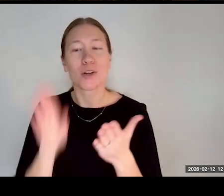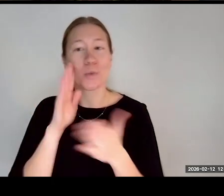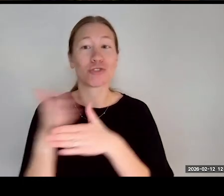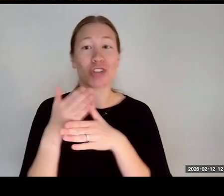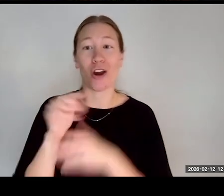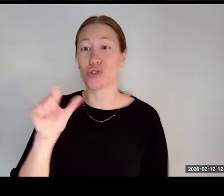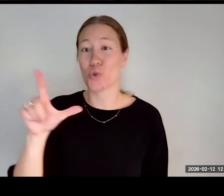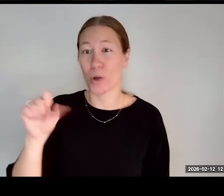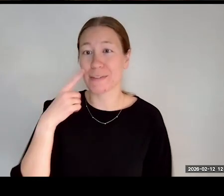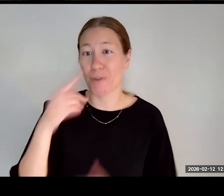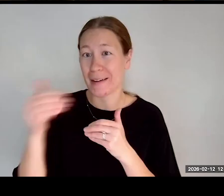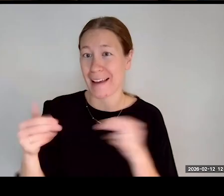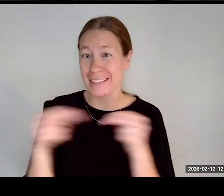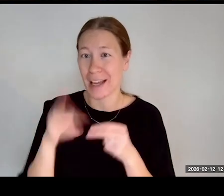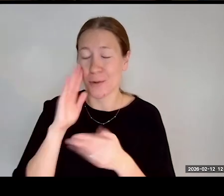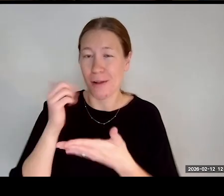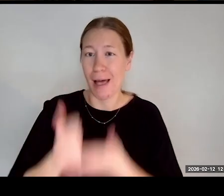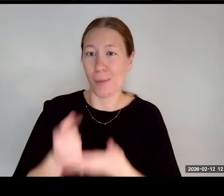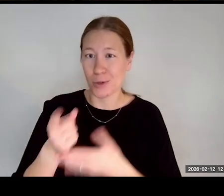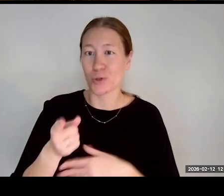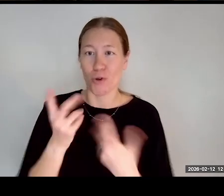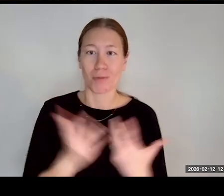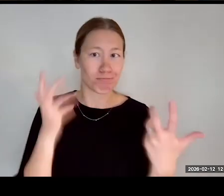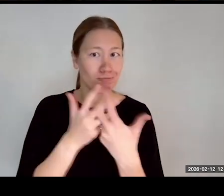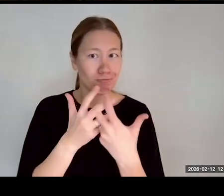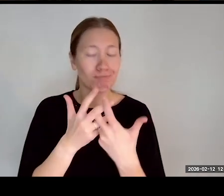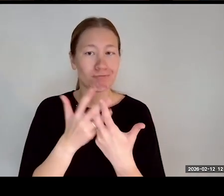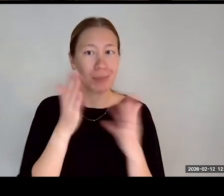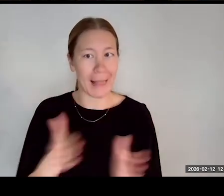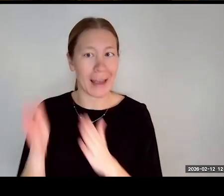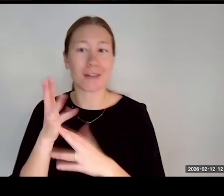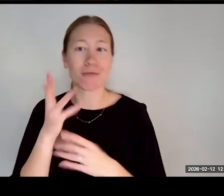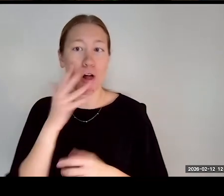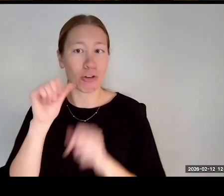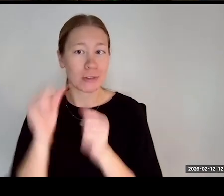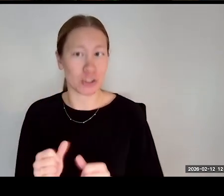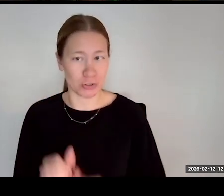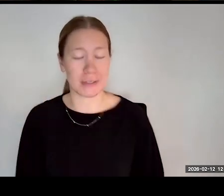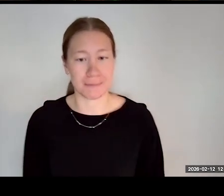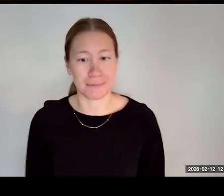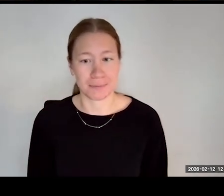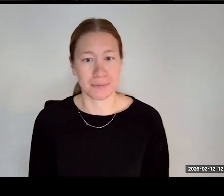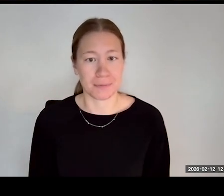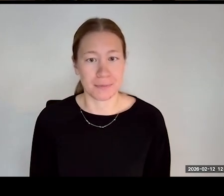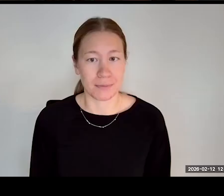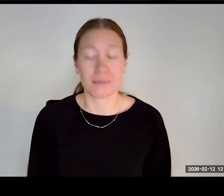that can help you with accommodating for color vision deficiency. So as an example, there is a pie chart